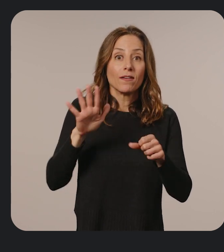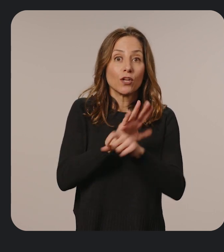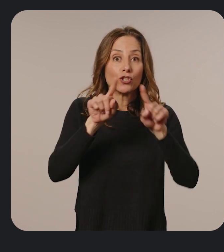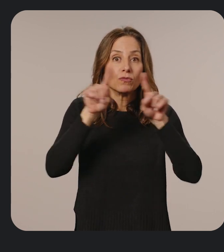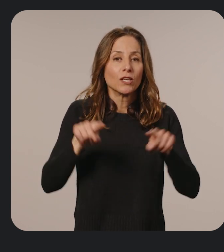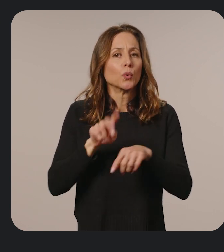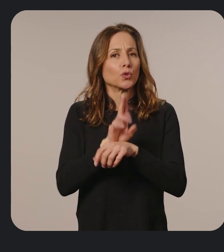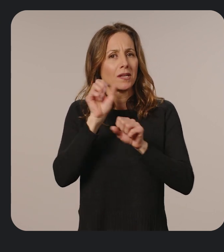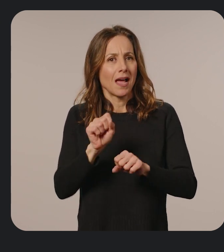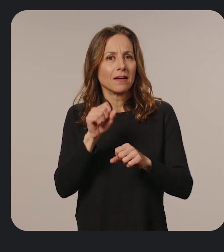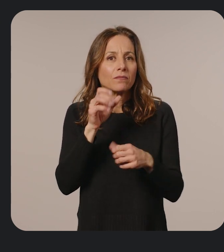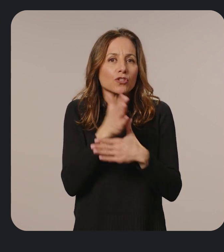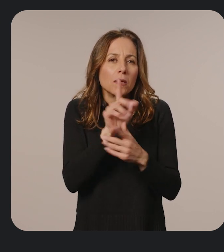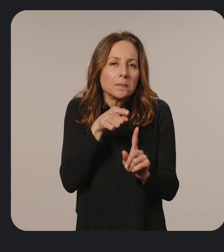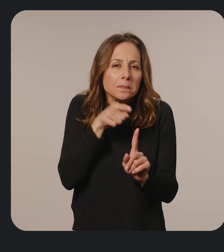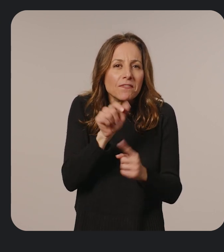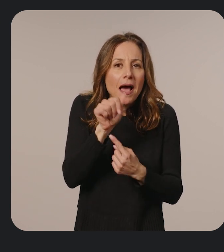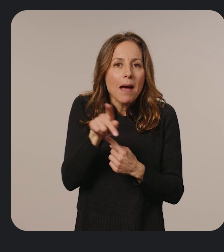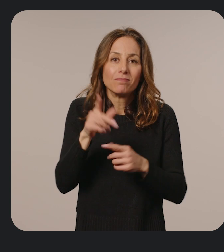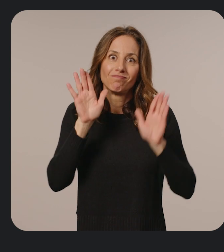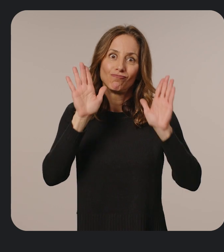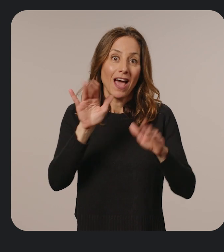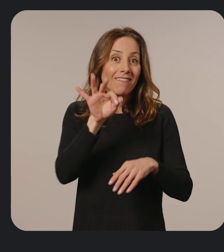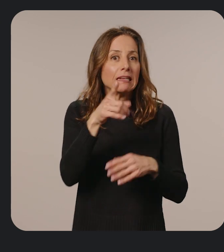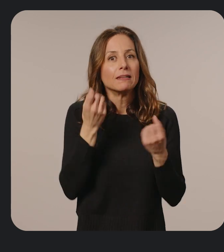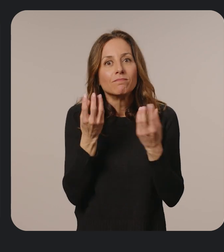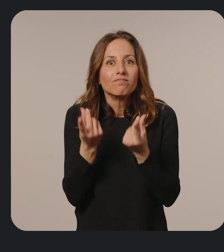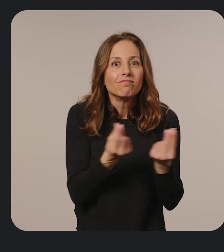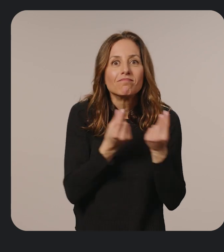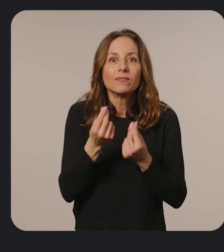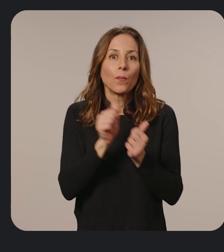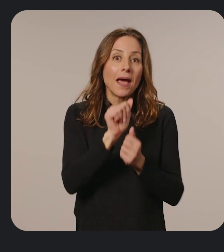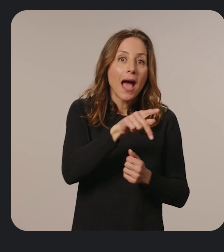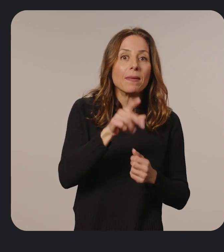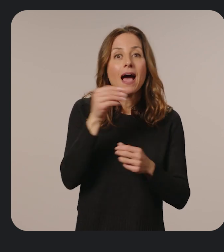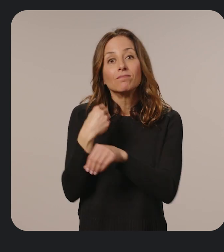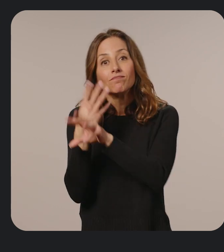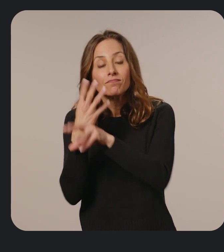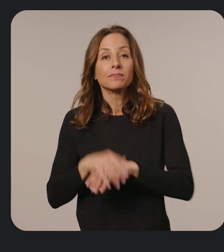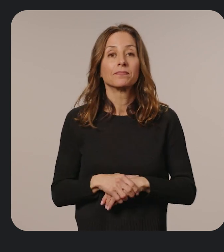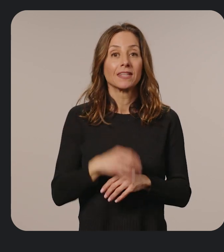users will be able to share just a specific app, which is great when multitasking with an app and a video call.